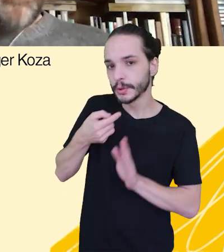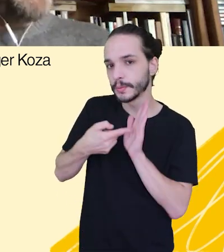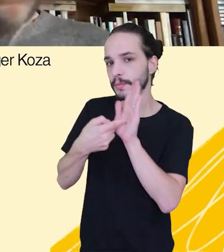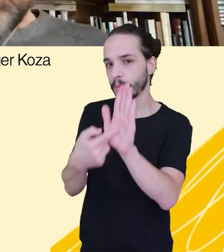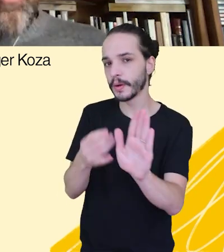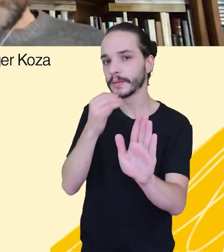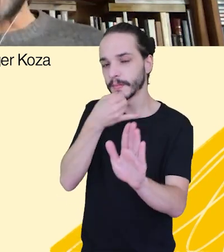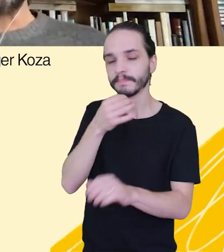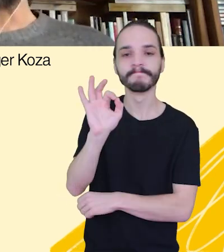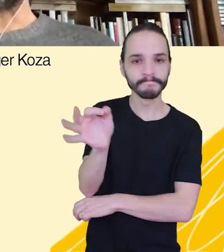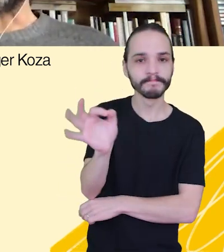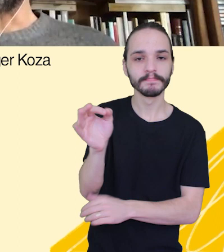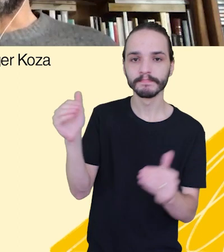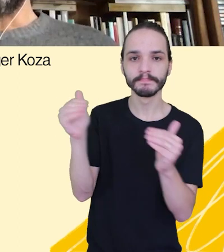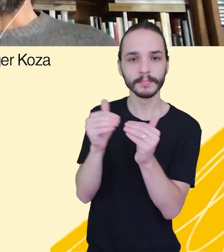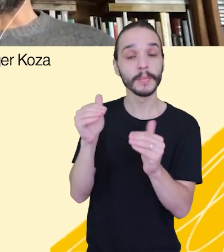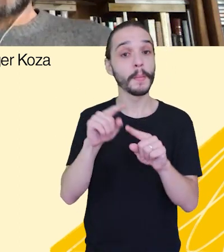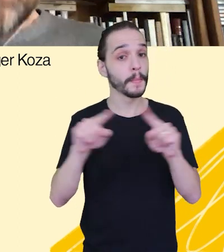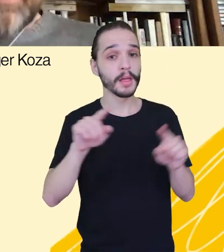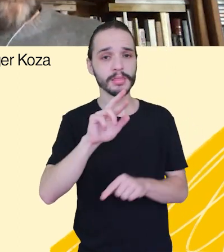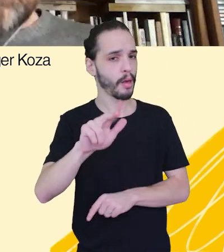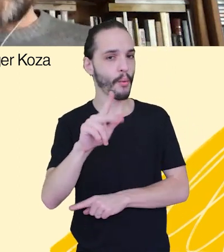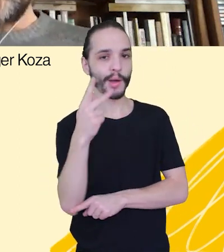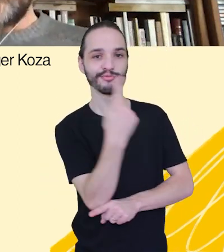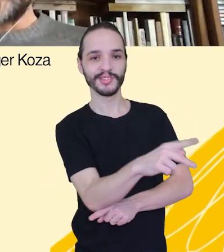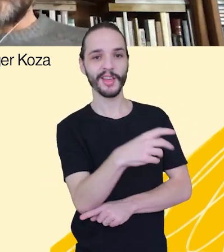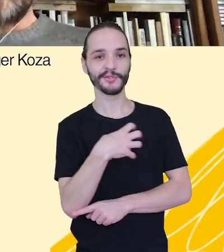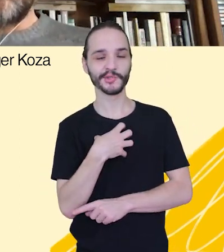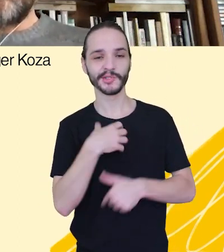But itís not the way that you work. For instance, the last film you have done.